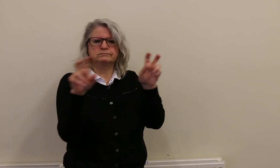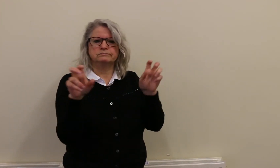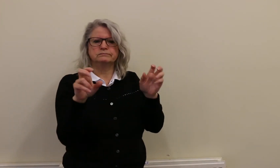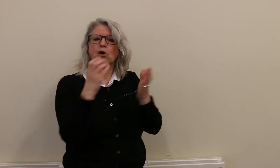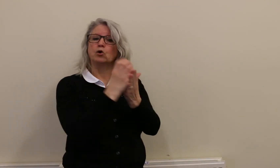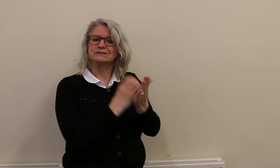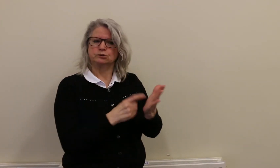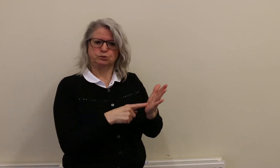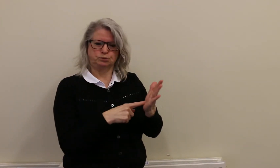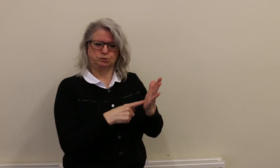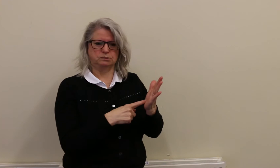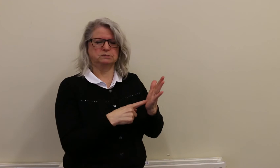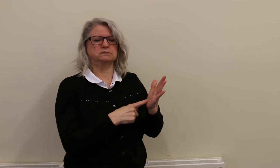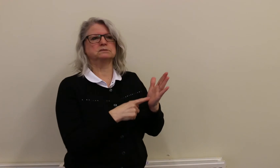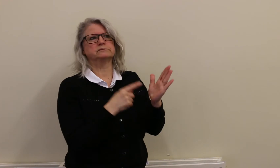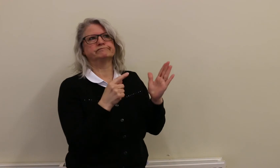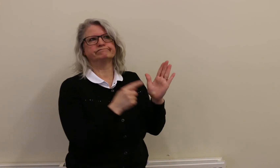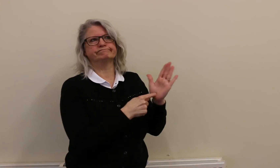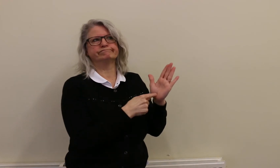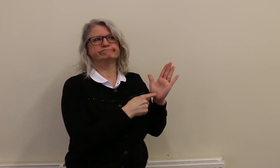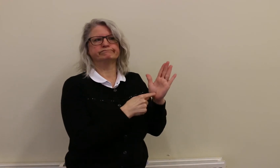A governing document is similar to a constitution.